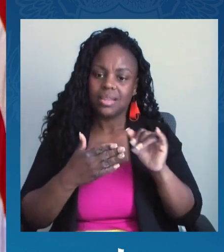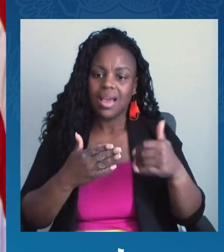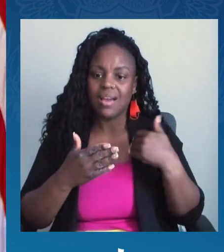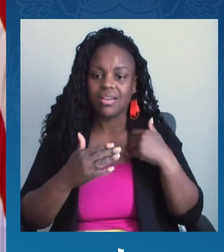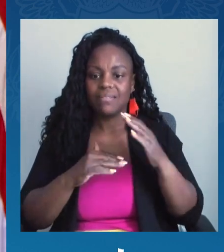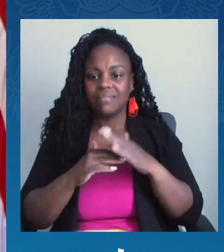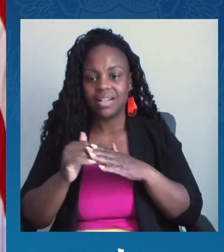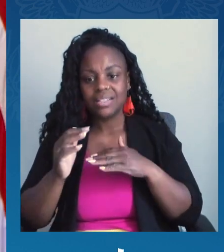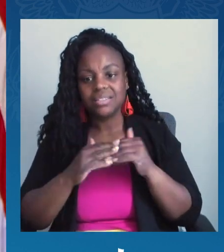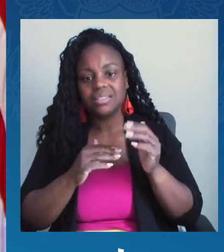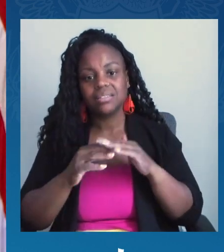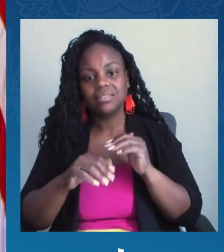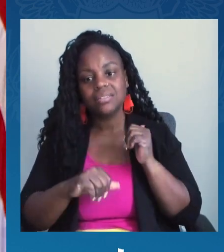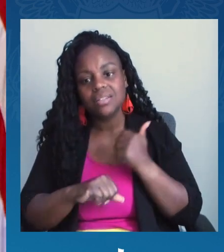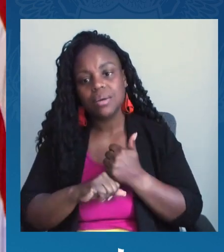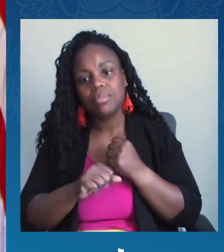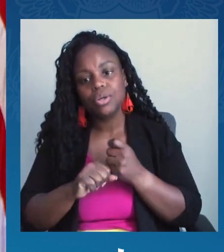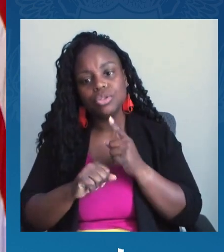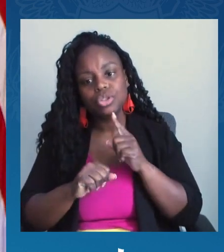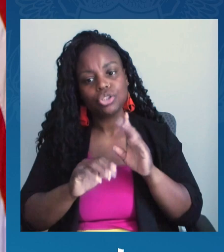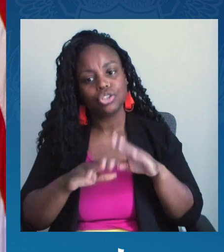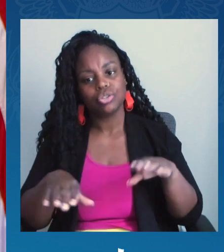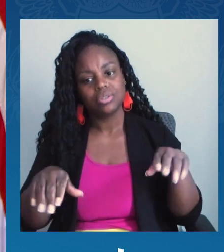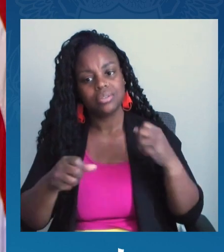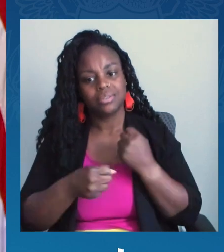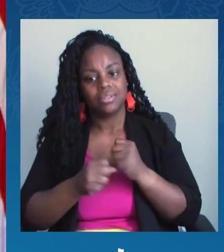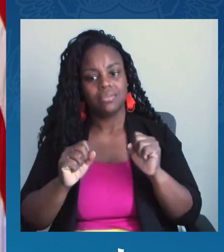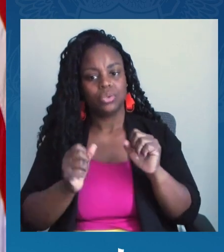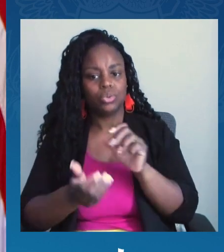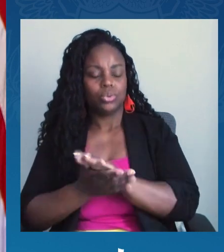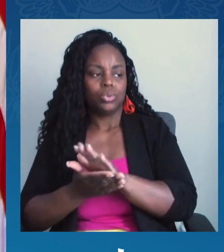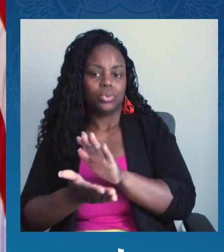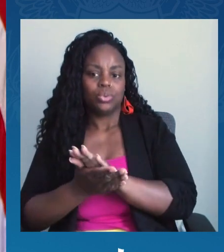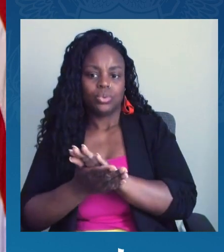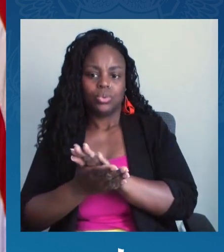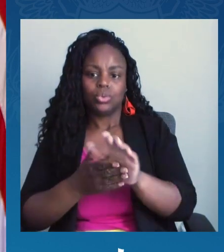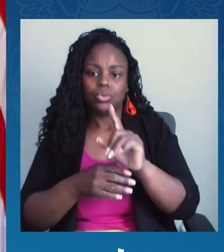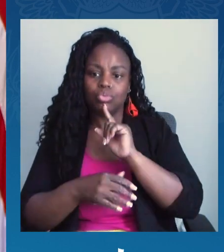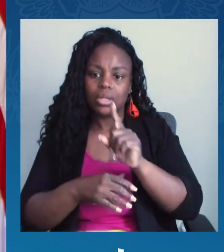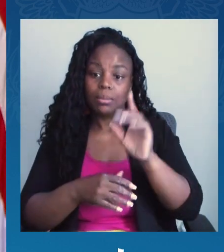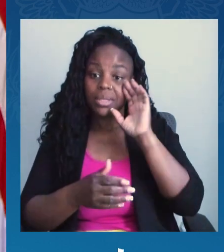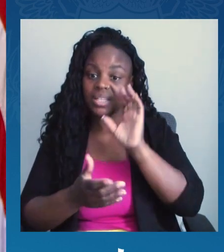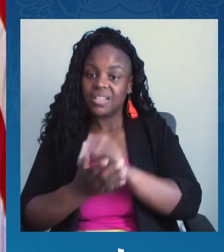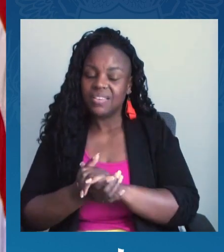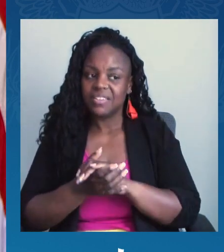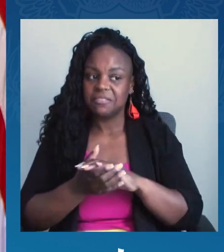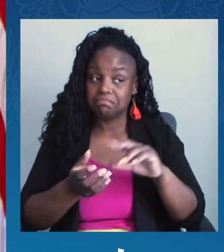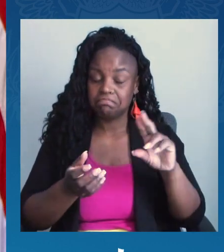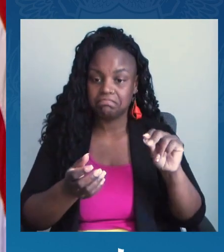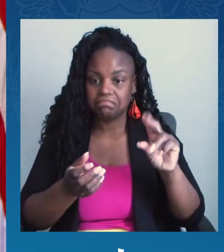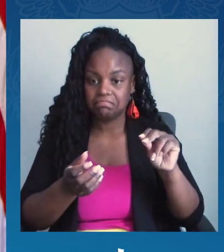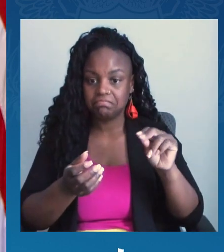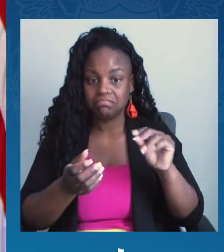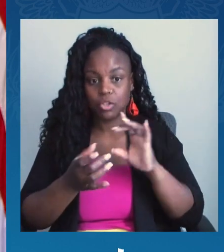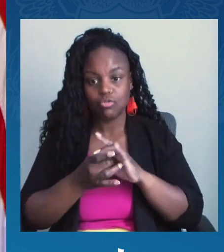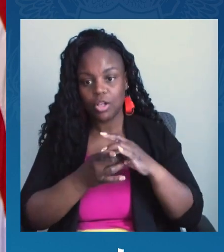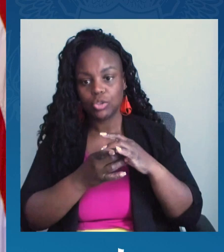that the children are safe in school. But I really do believe, Mayor, that it really does relate to also a much bigger issue.